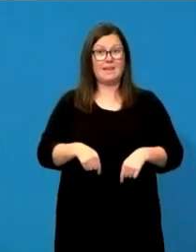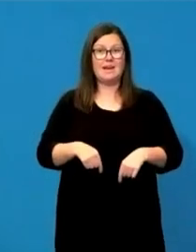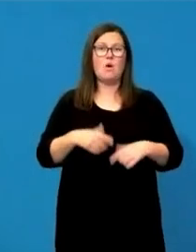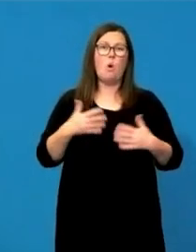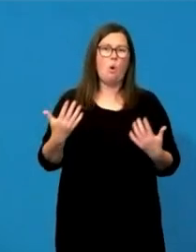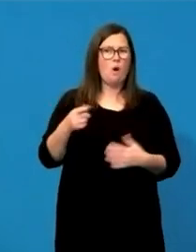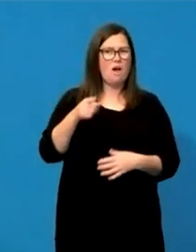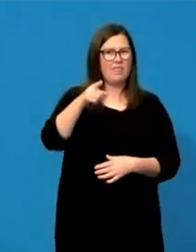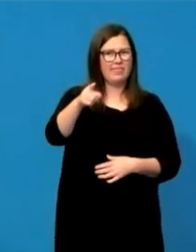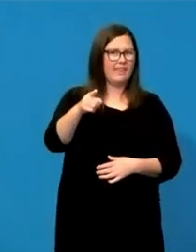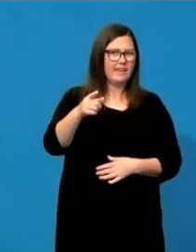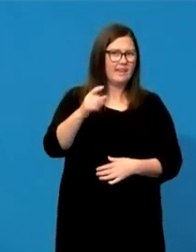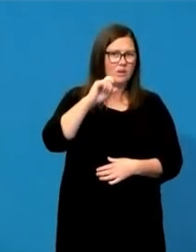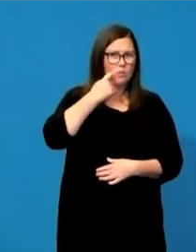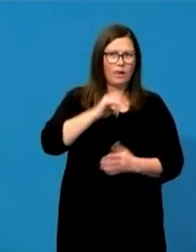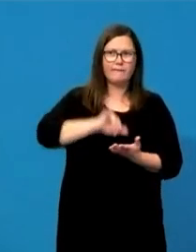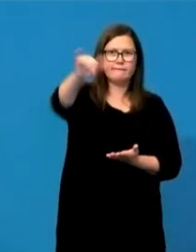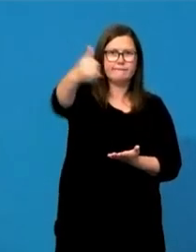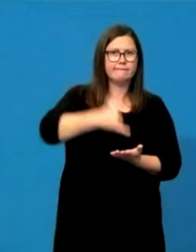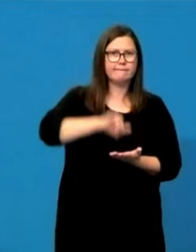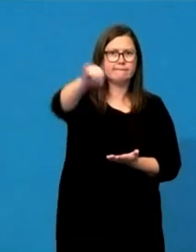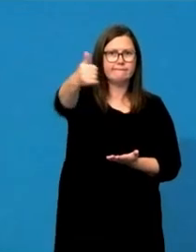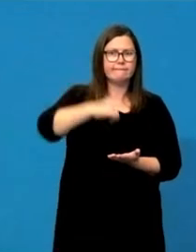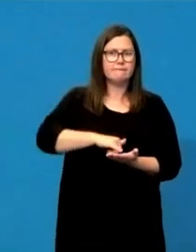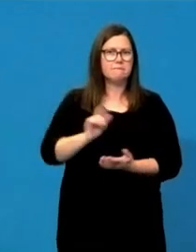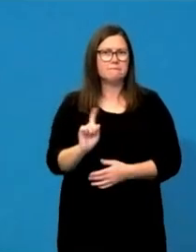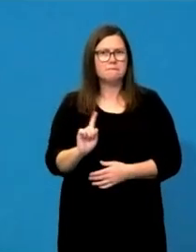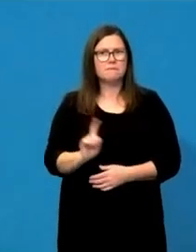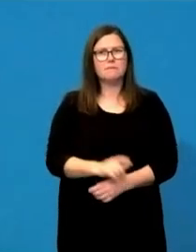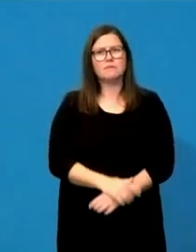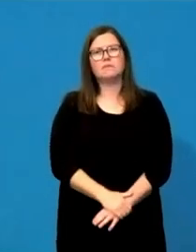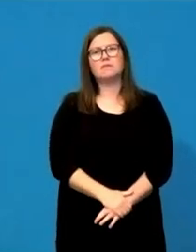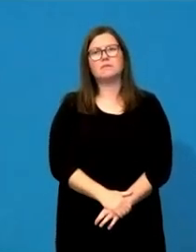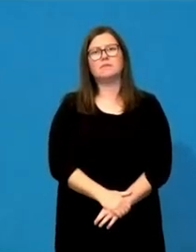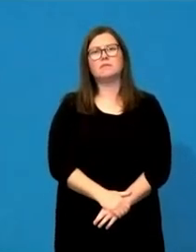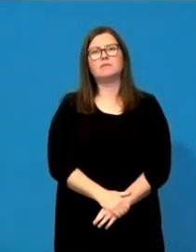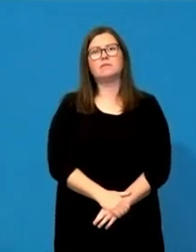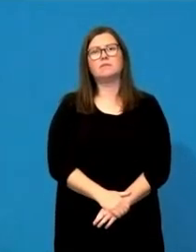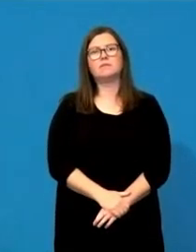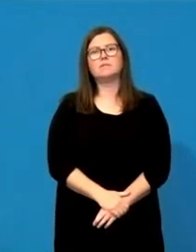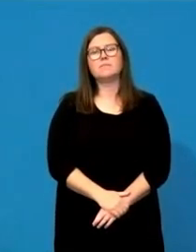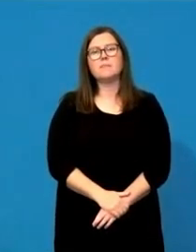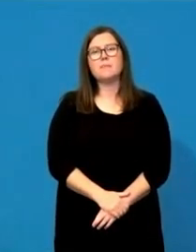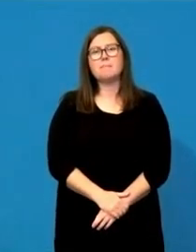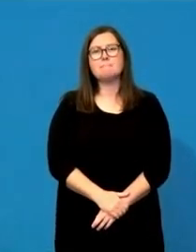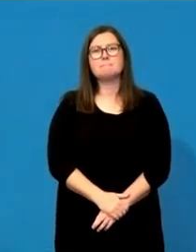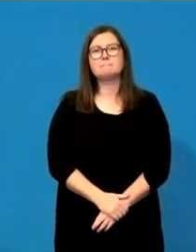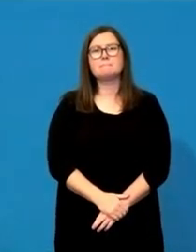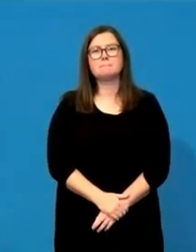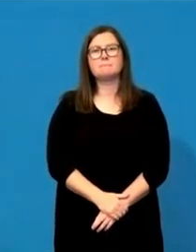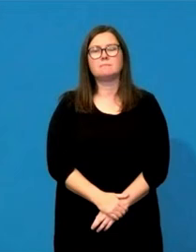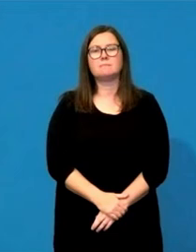It would be good, because of Fitzroy because of the surrounding